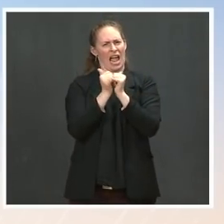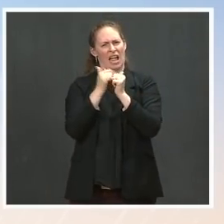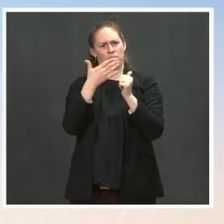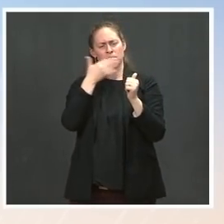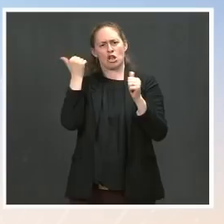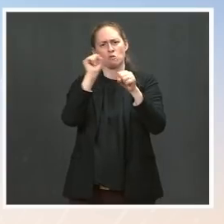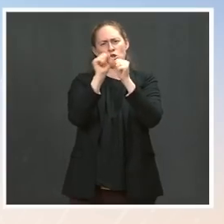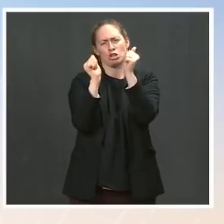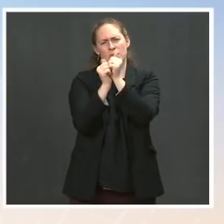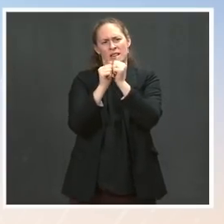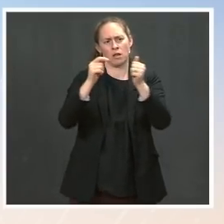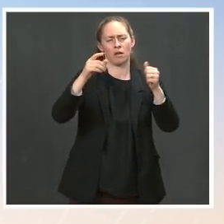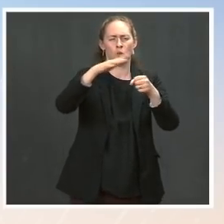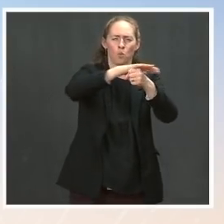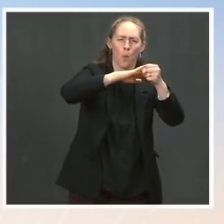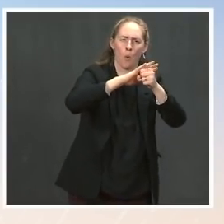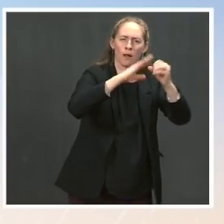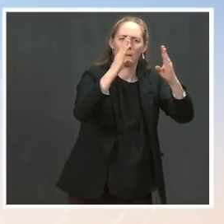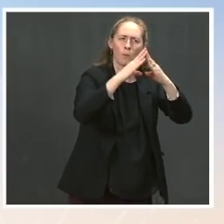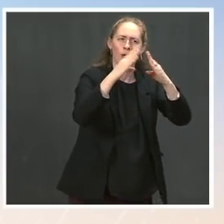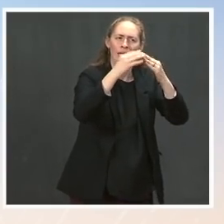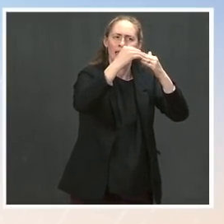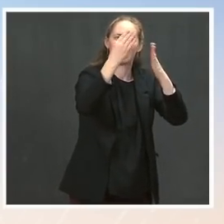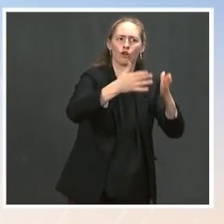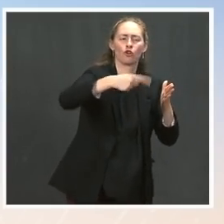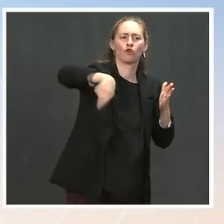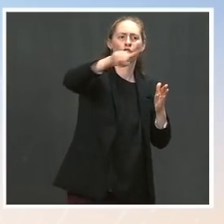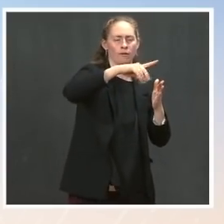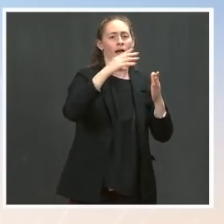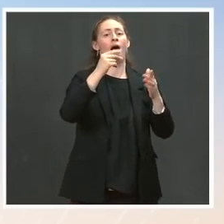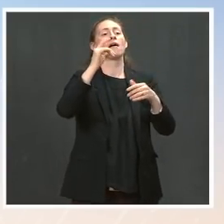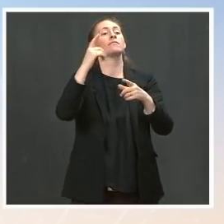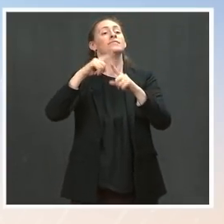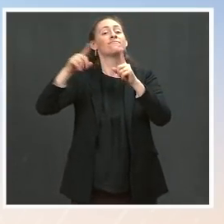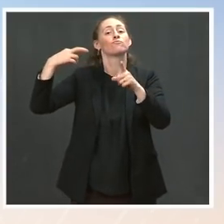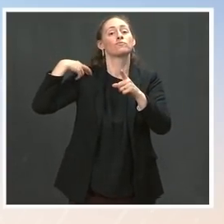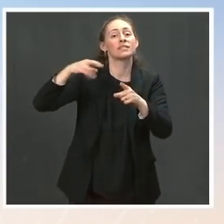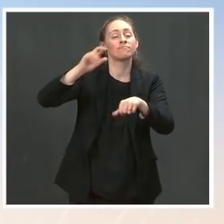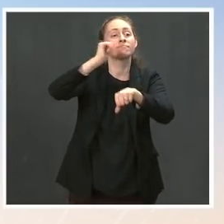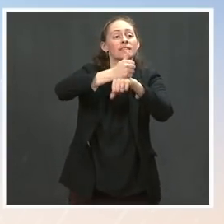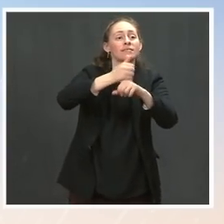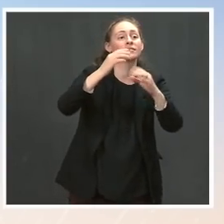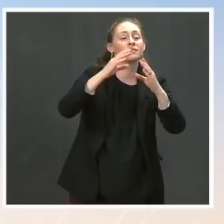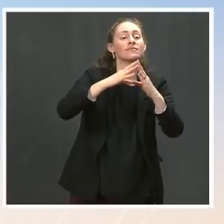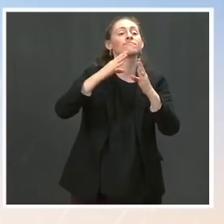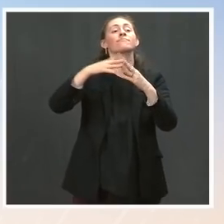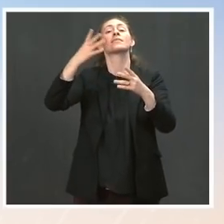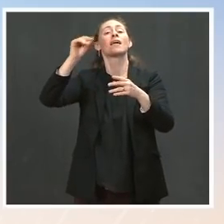so, faith-based organizations, community health organizations, civic leaders, and others who can really get this message